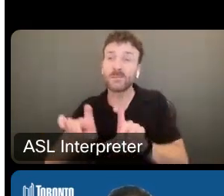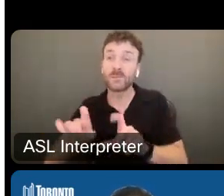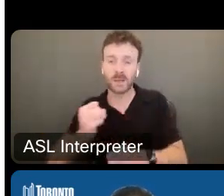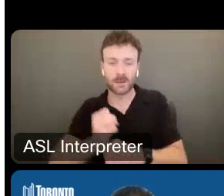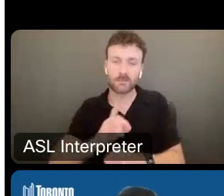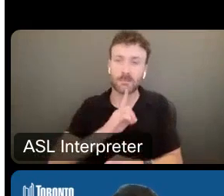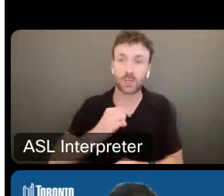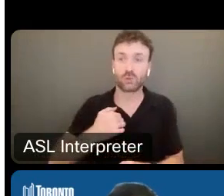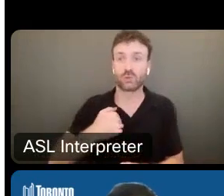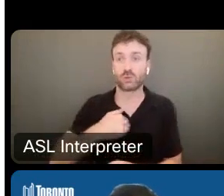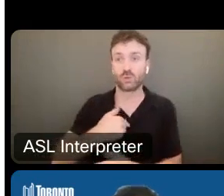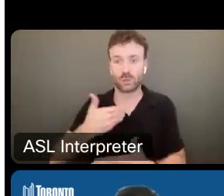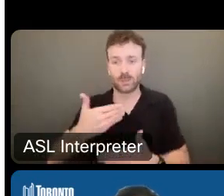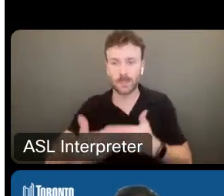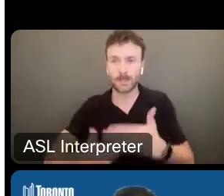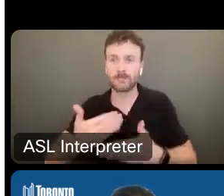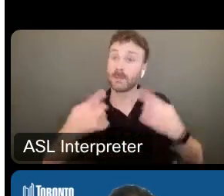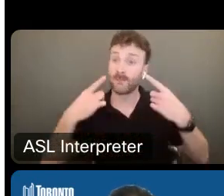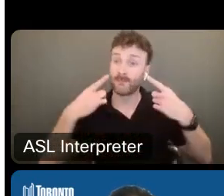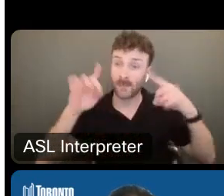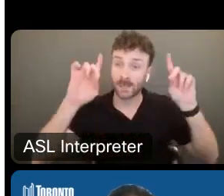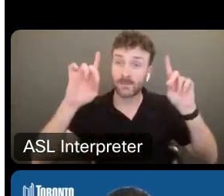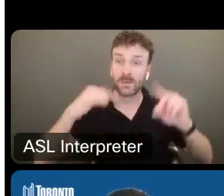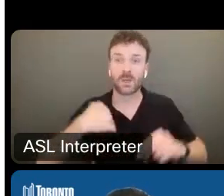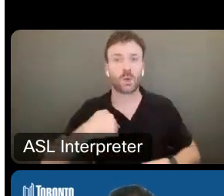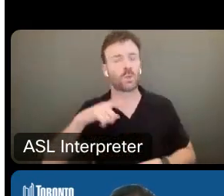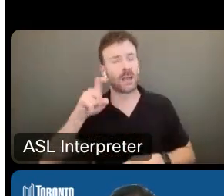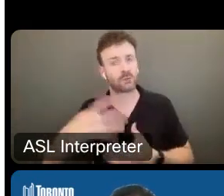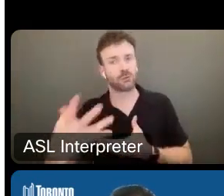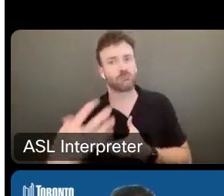a manner that are truly effective, we need to be engaging you through that process.